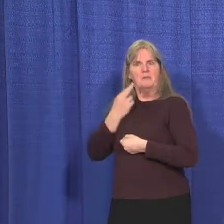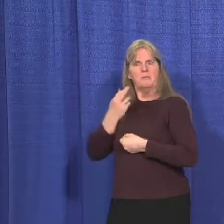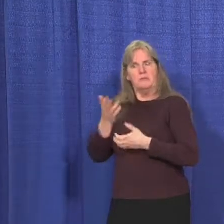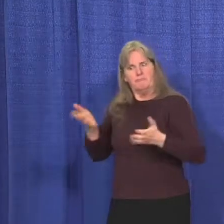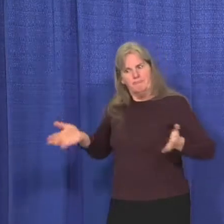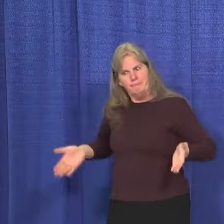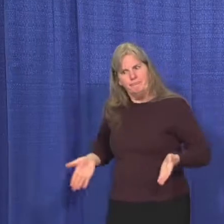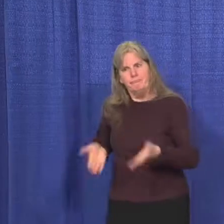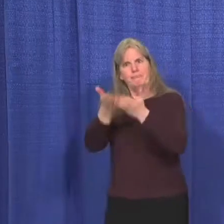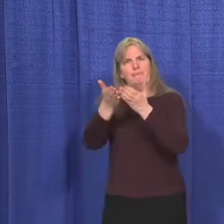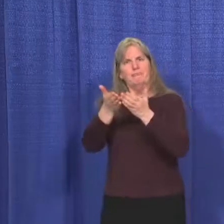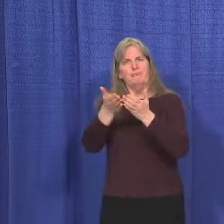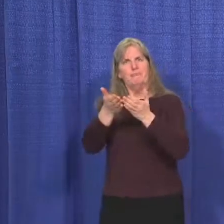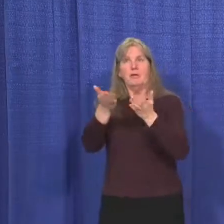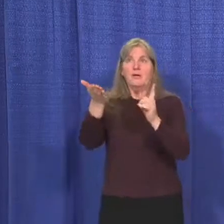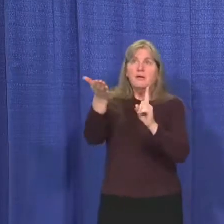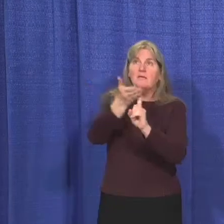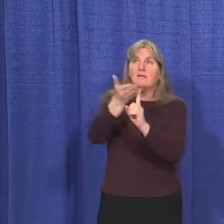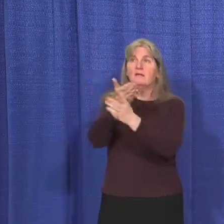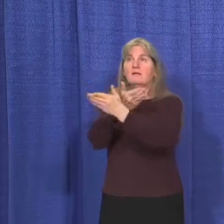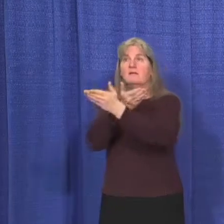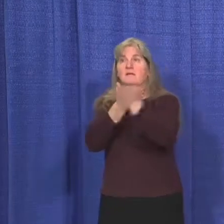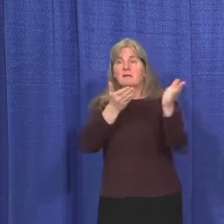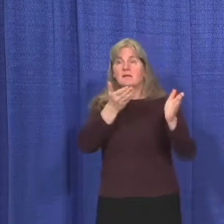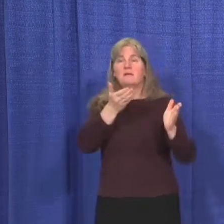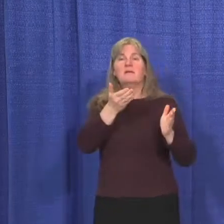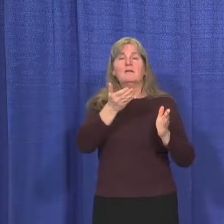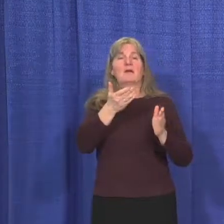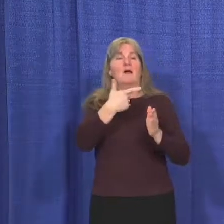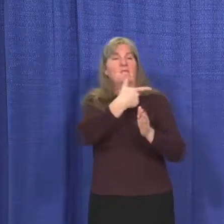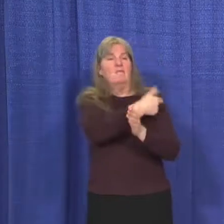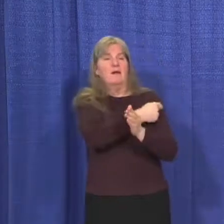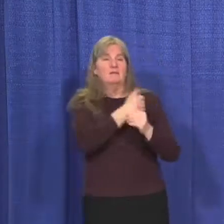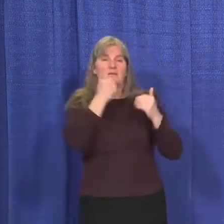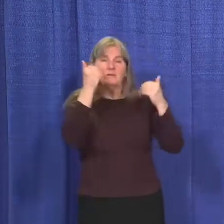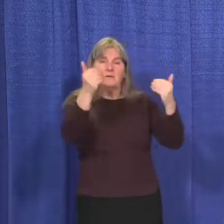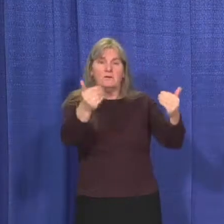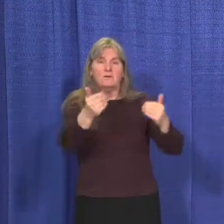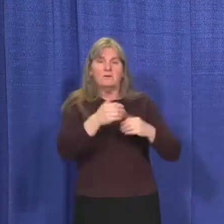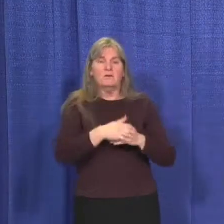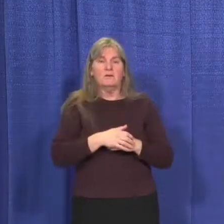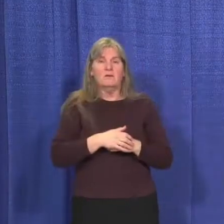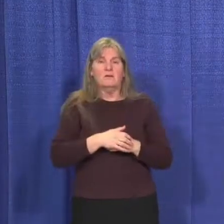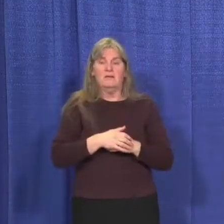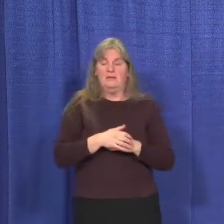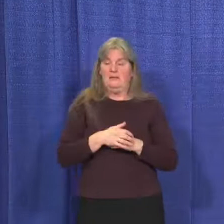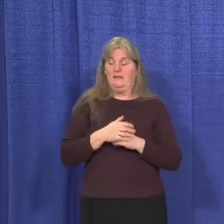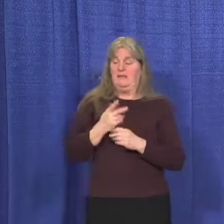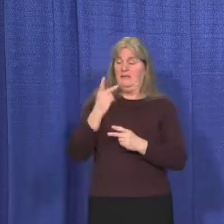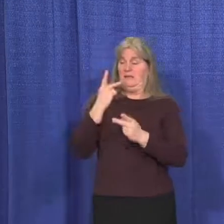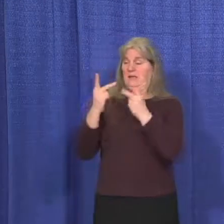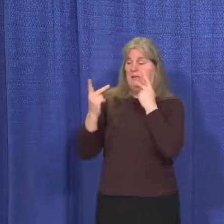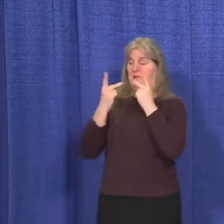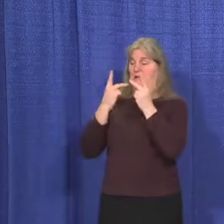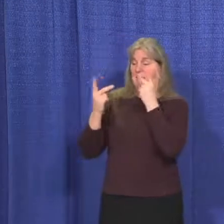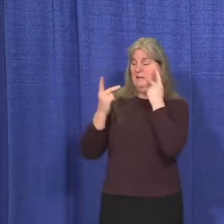vaccinated population as even against the most common variant right now, what is likely to be